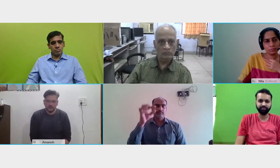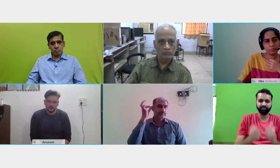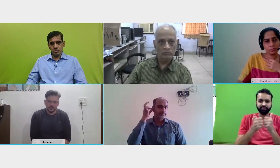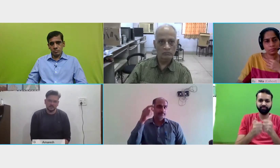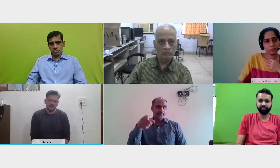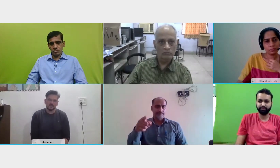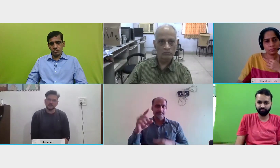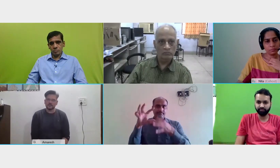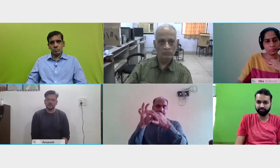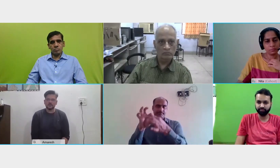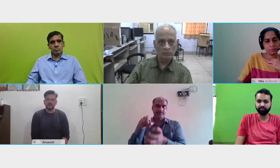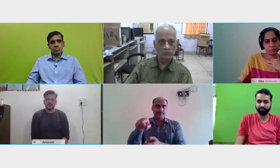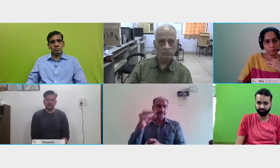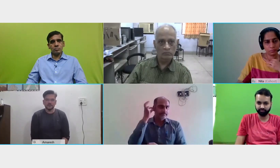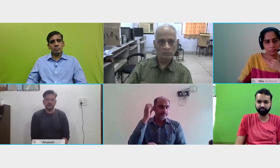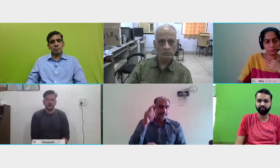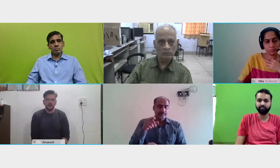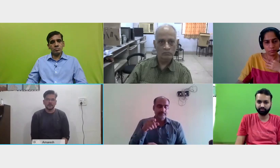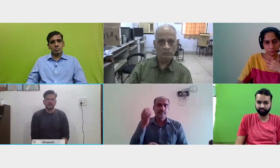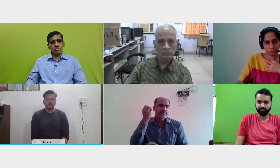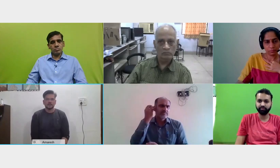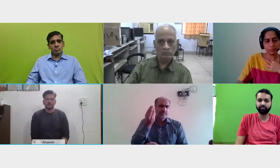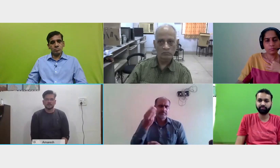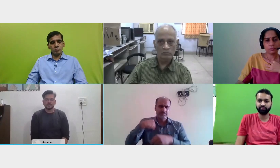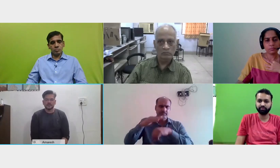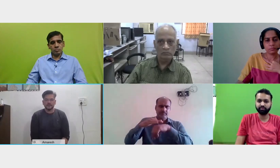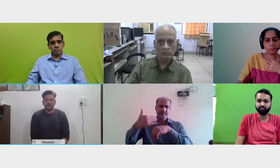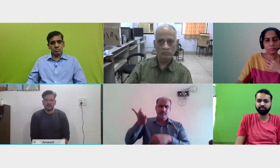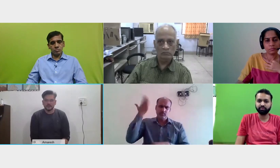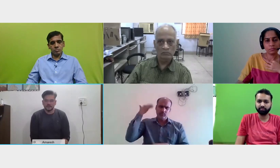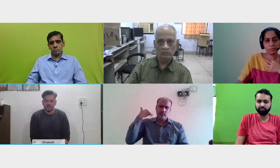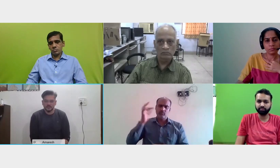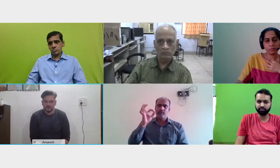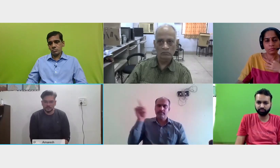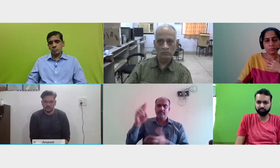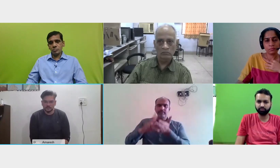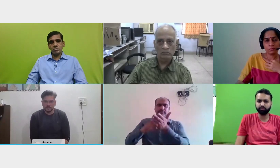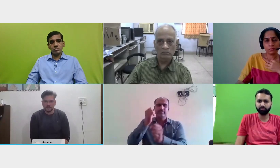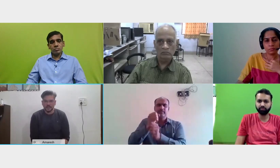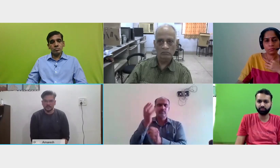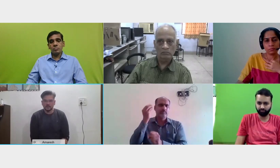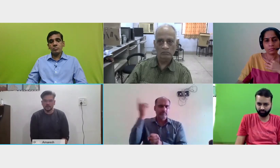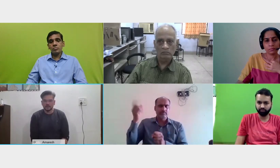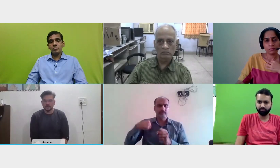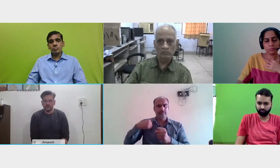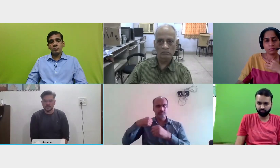Otherwise, it is not going to be that useful. So Mr Shafique here just to add to what Rahul